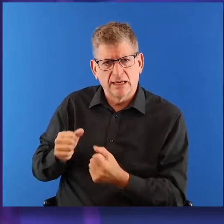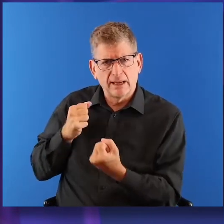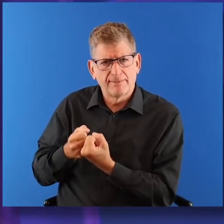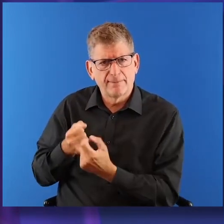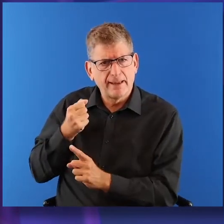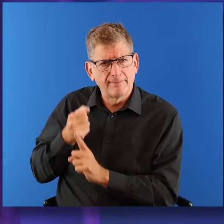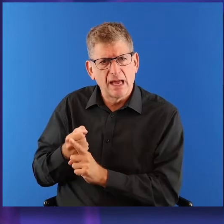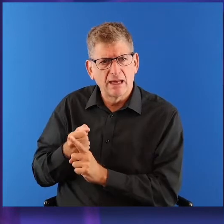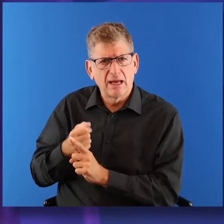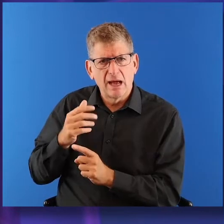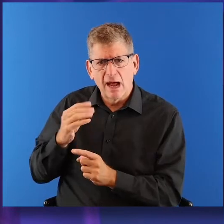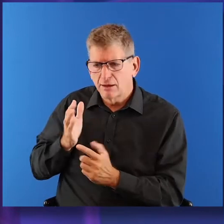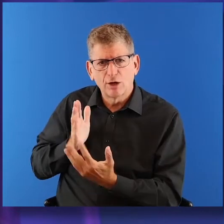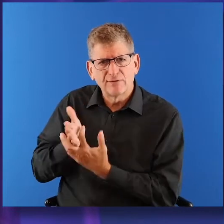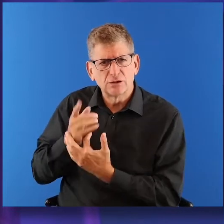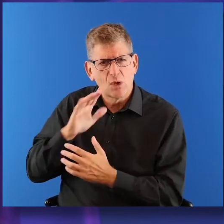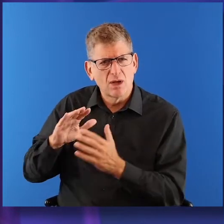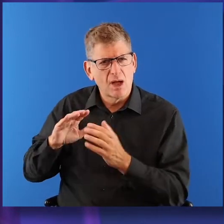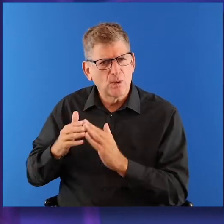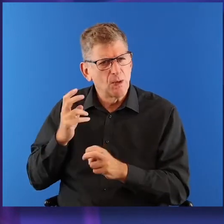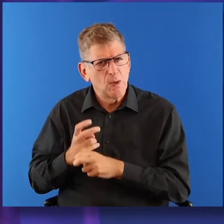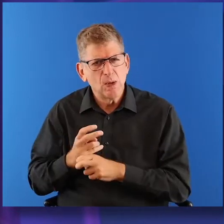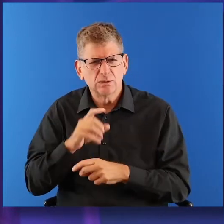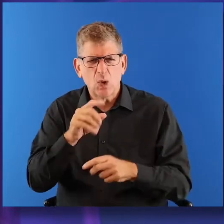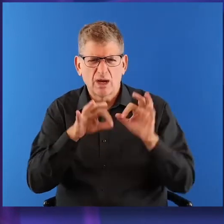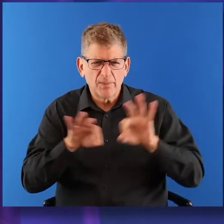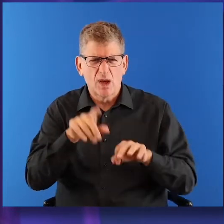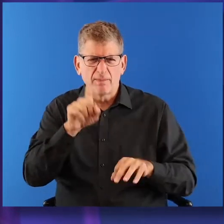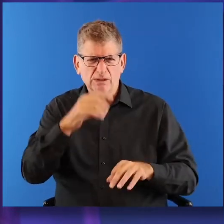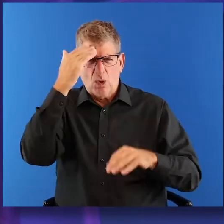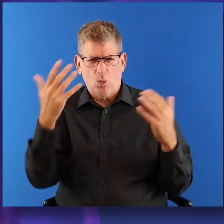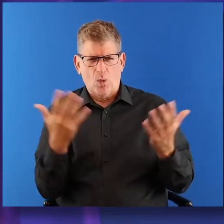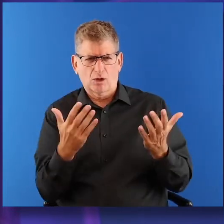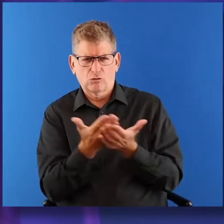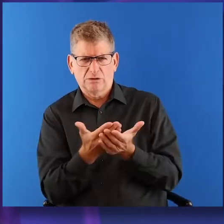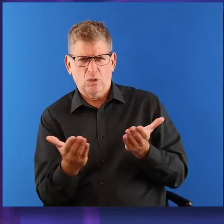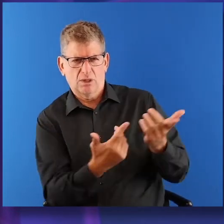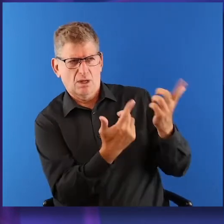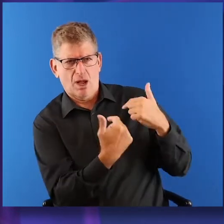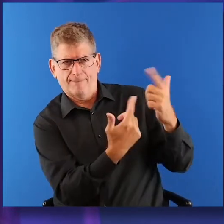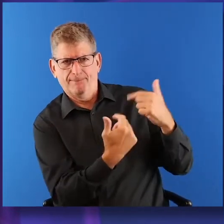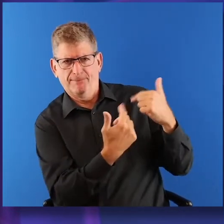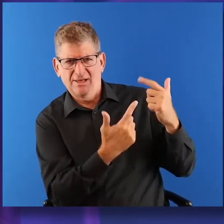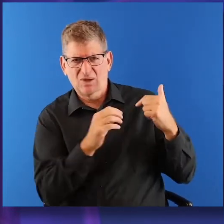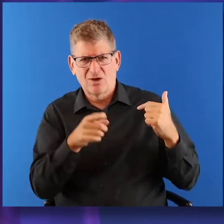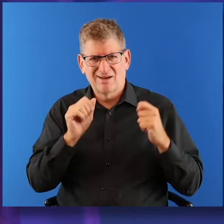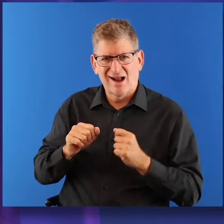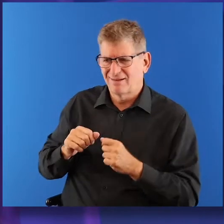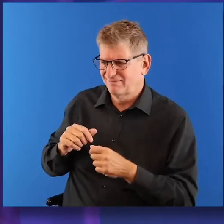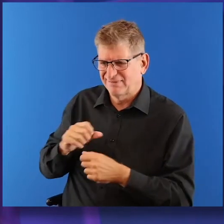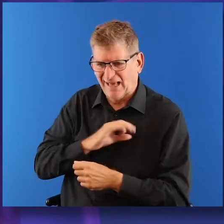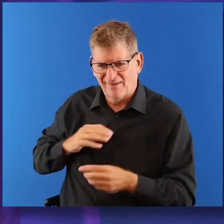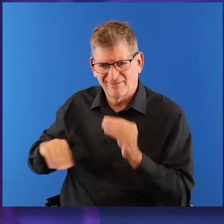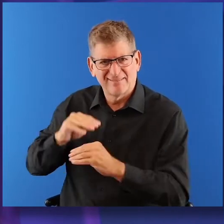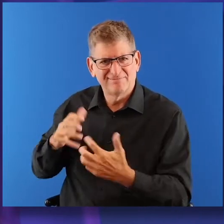your way so you know how to staff up appropriately, how to train people to continue to do this work. I think that predictability